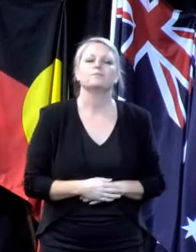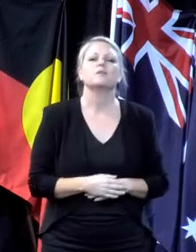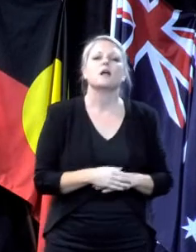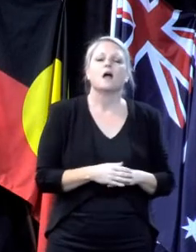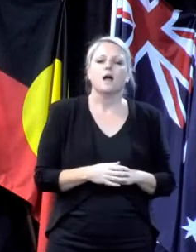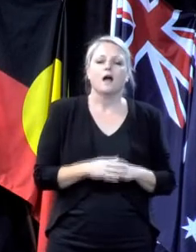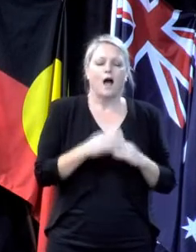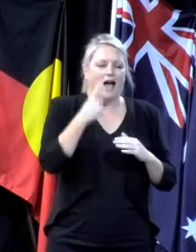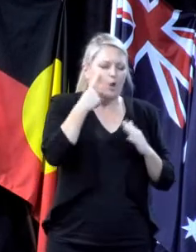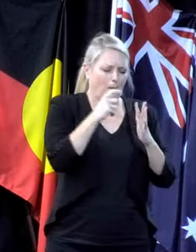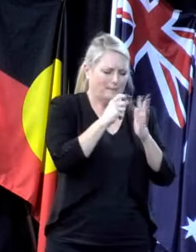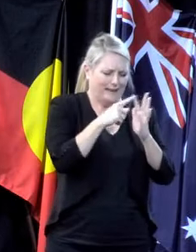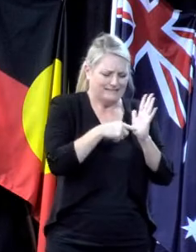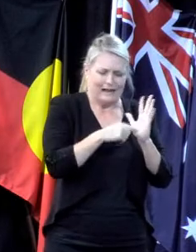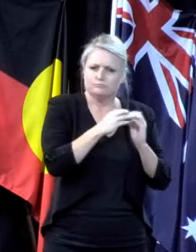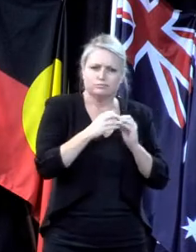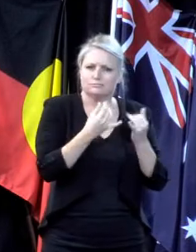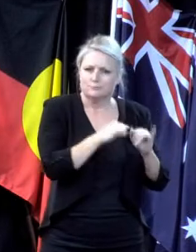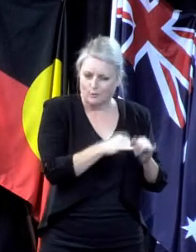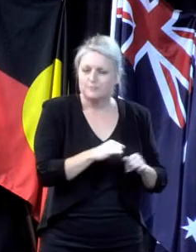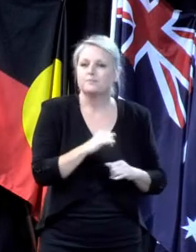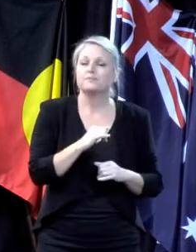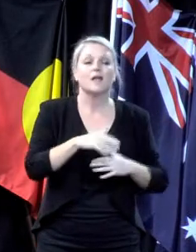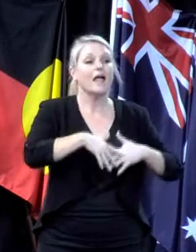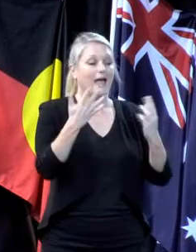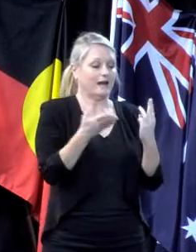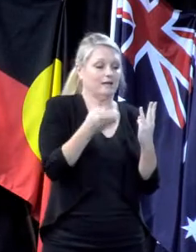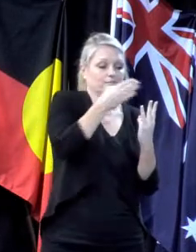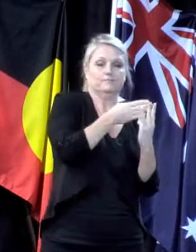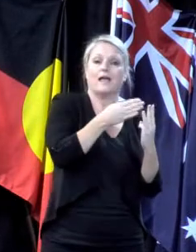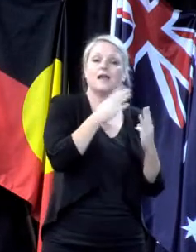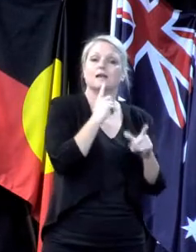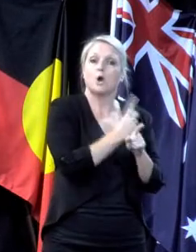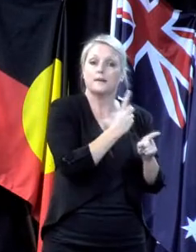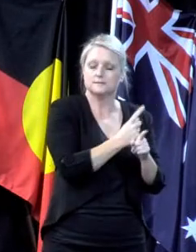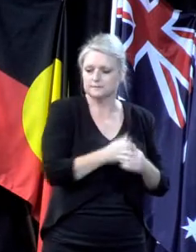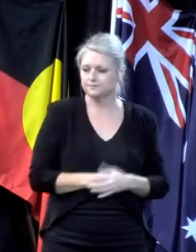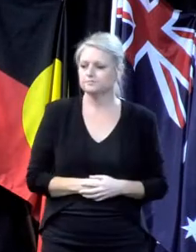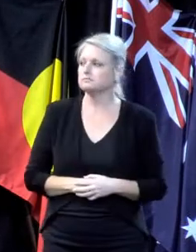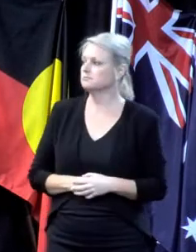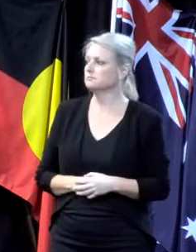Ms Kauppila, any observations in respect of the comments just made? We do very much the same.